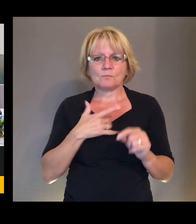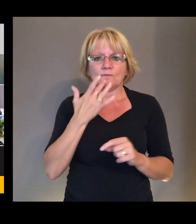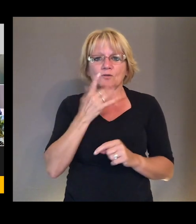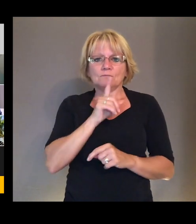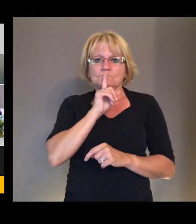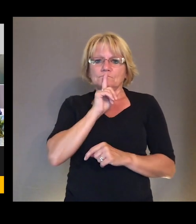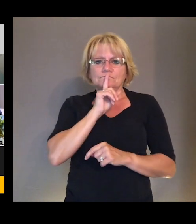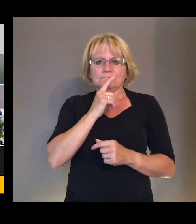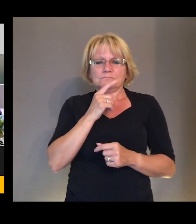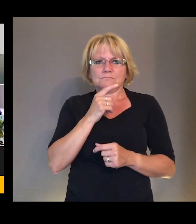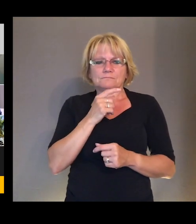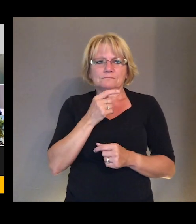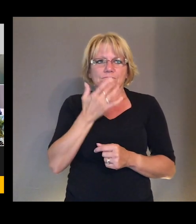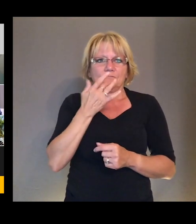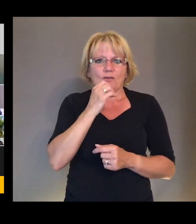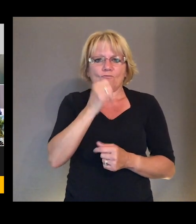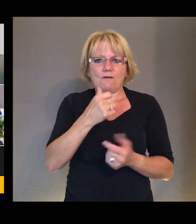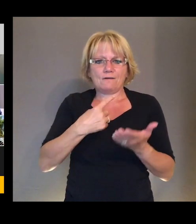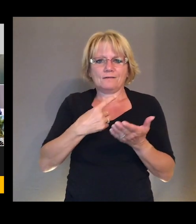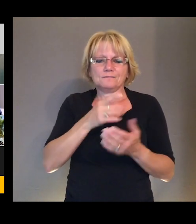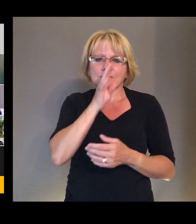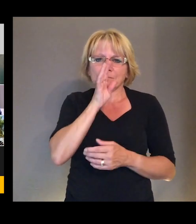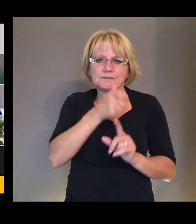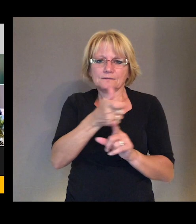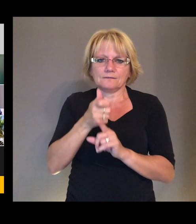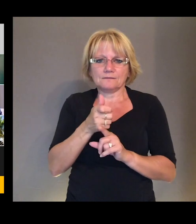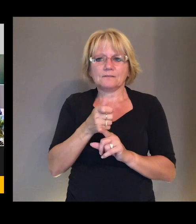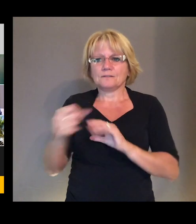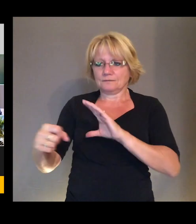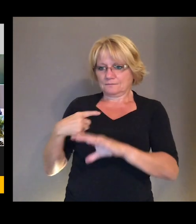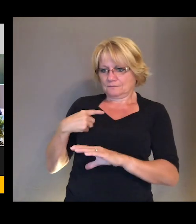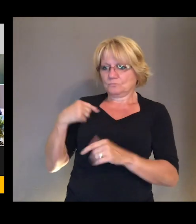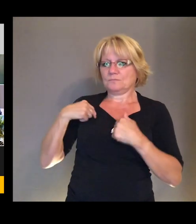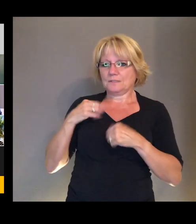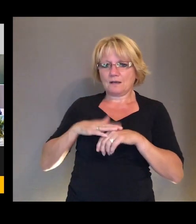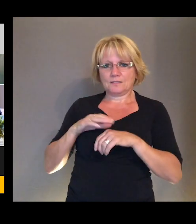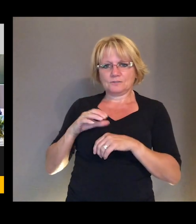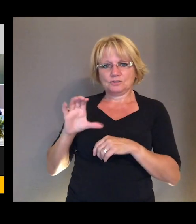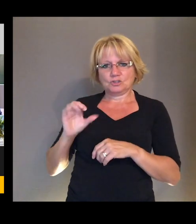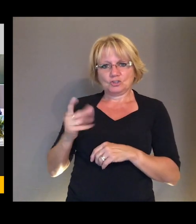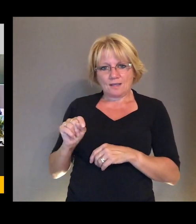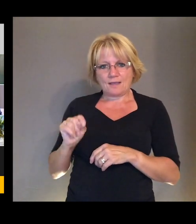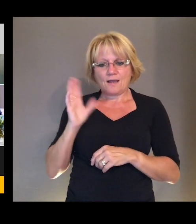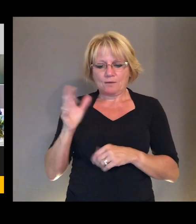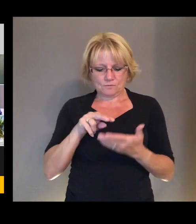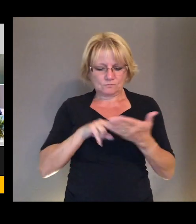and you don't wanna speak, you can send me a question and I will repeat that question to the group as a whole.